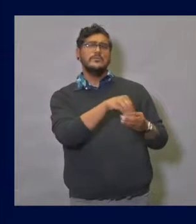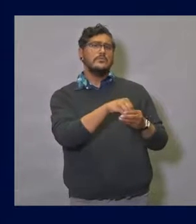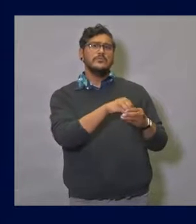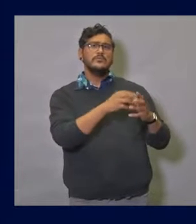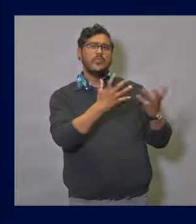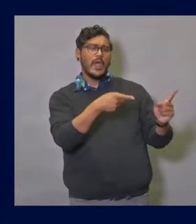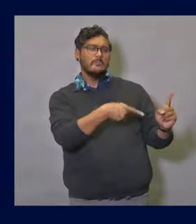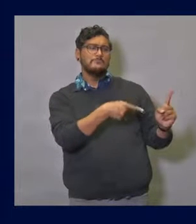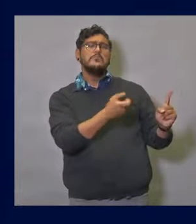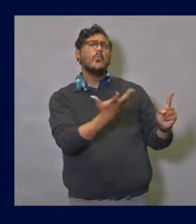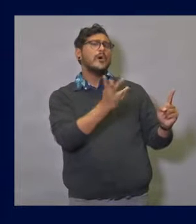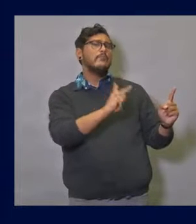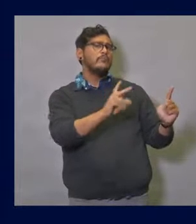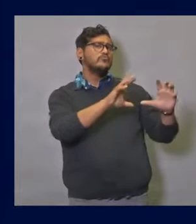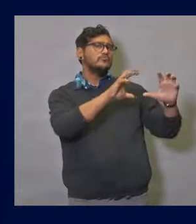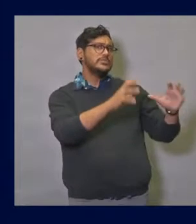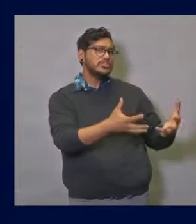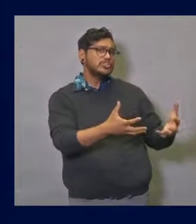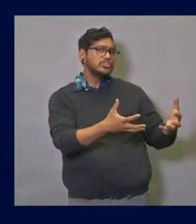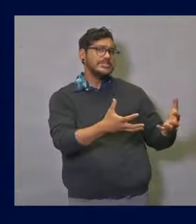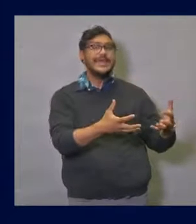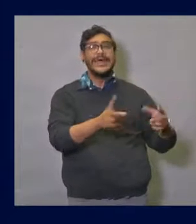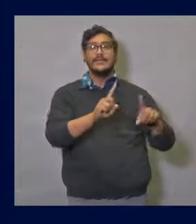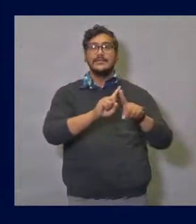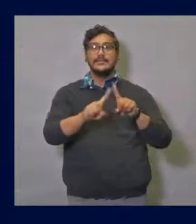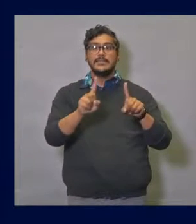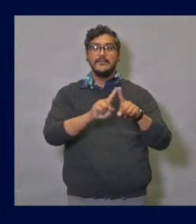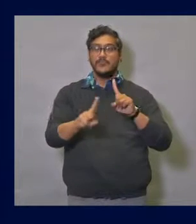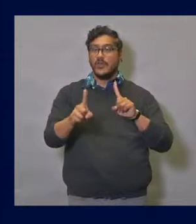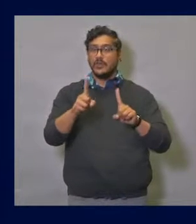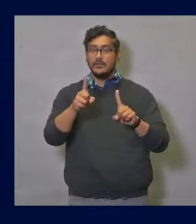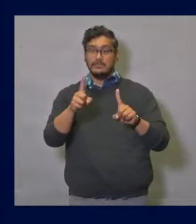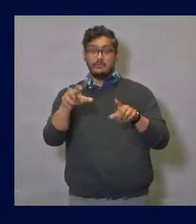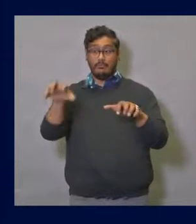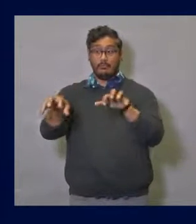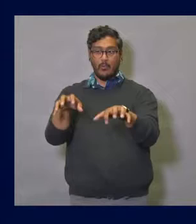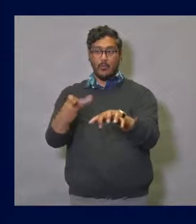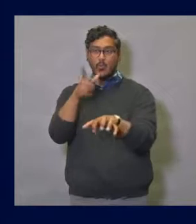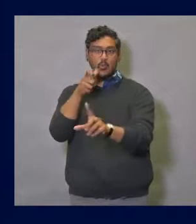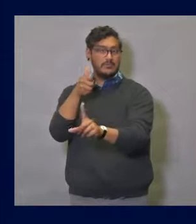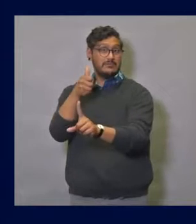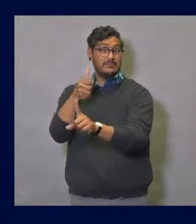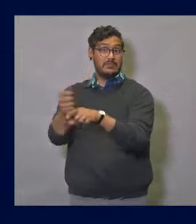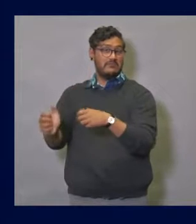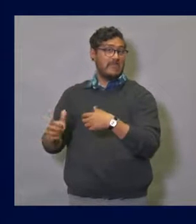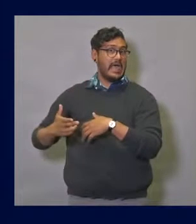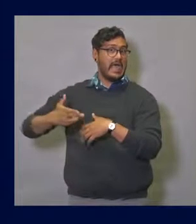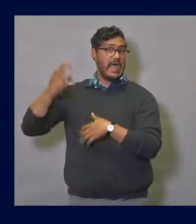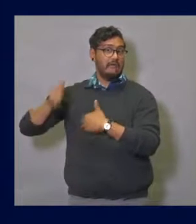CONDADO. LAS ASIGNACIONES SE HARÁN PROPORCIONALMENTE TOMARÁN EN CUENTA LA POBLACIÓN DEL